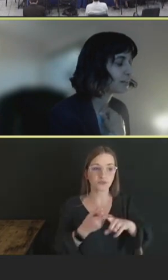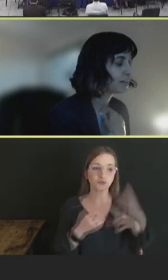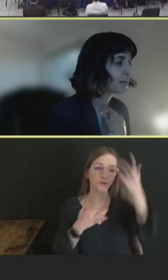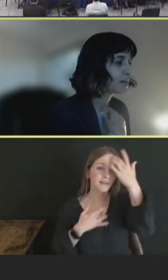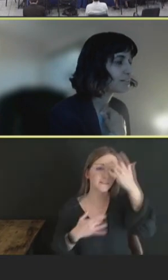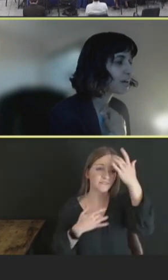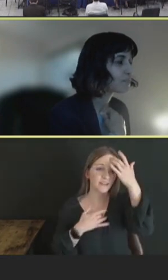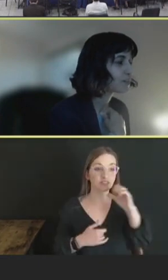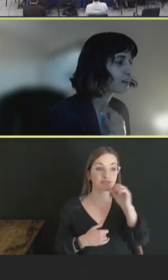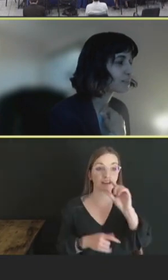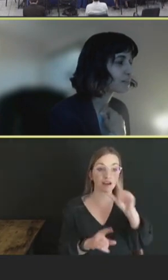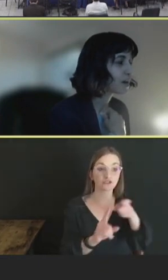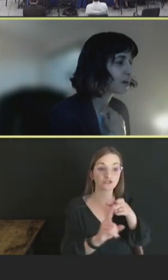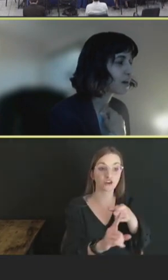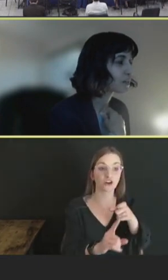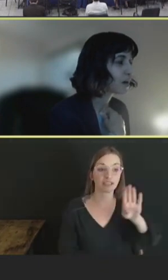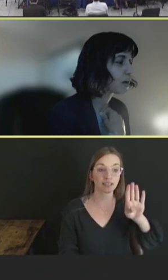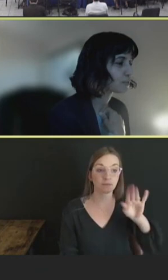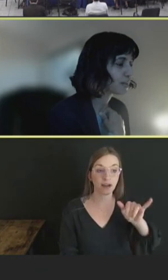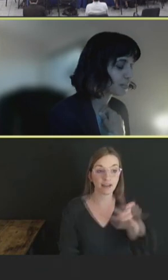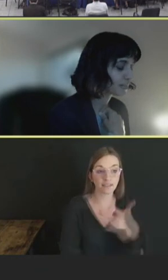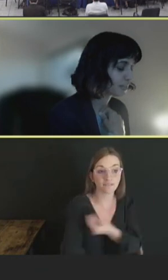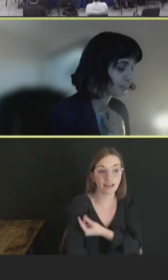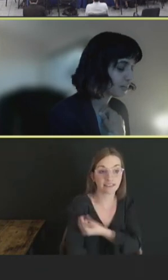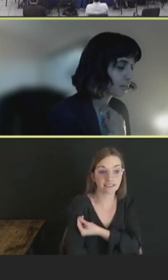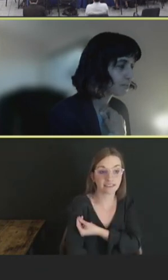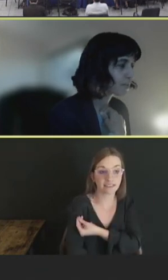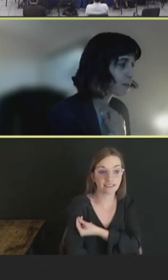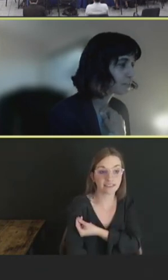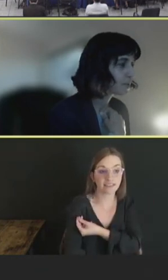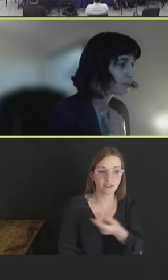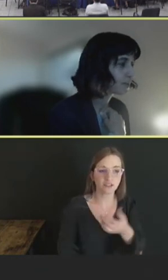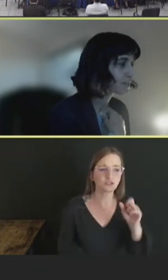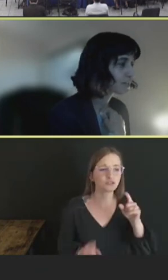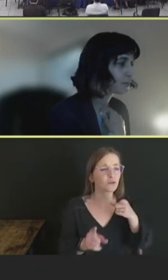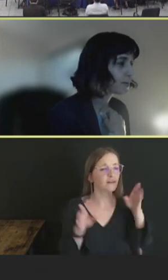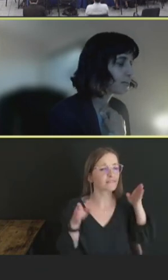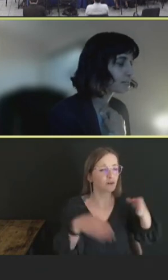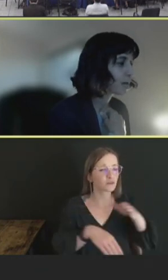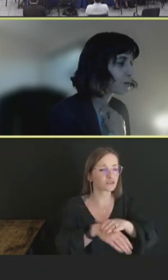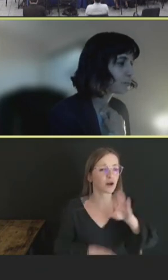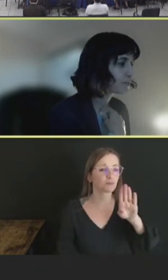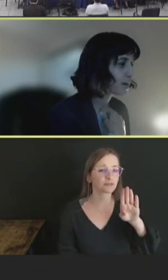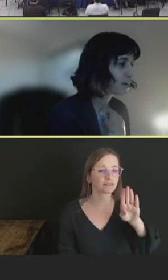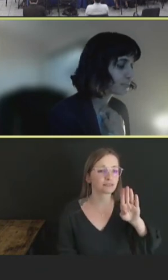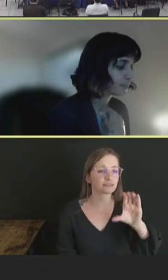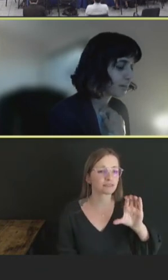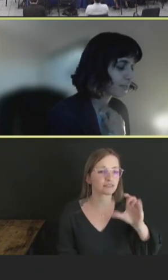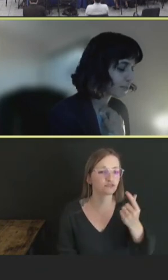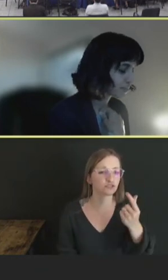and to have an effect on all cause mortality. The causal mechanism is not well defined, and there's